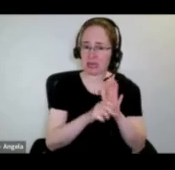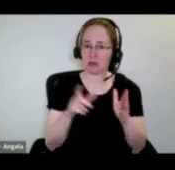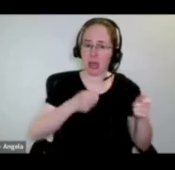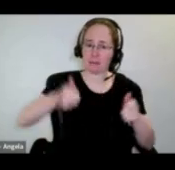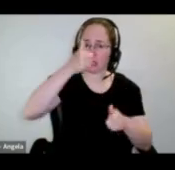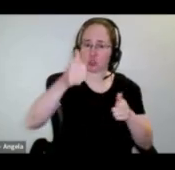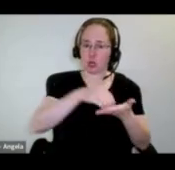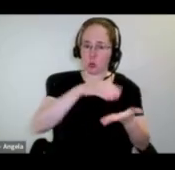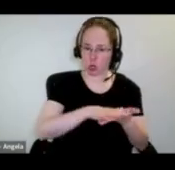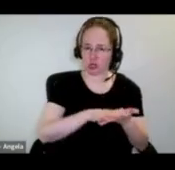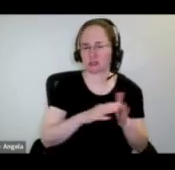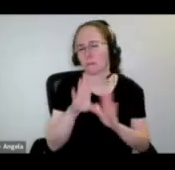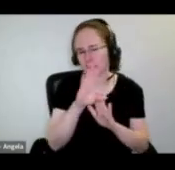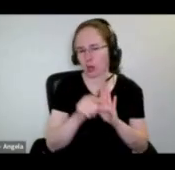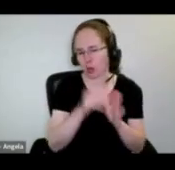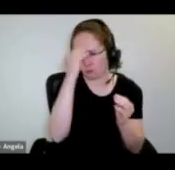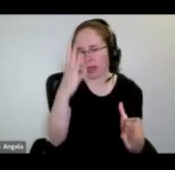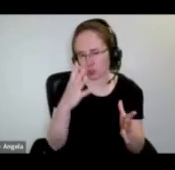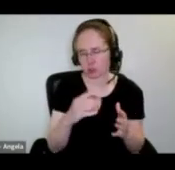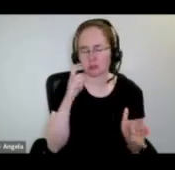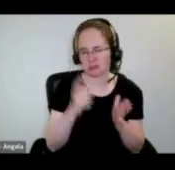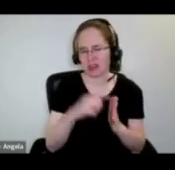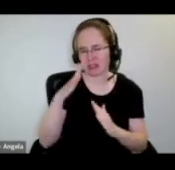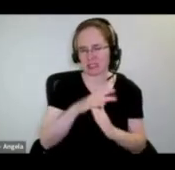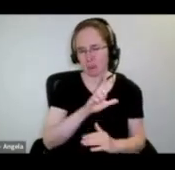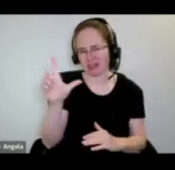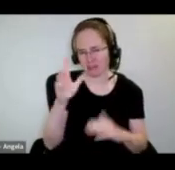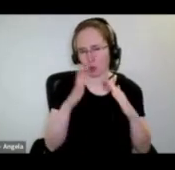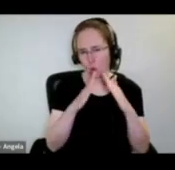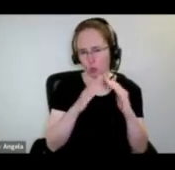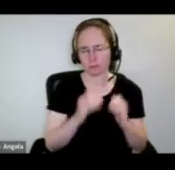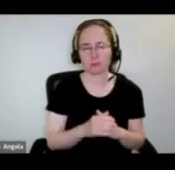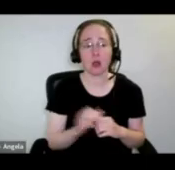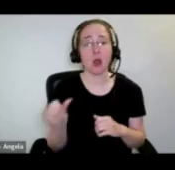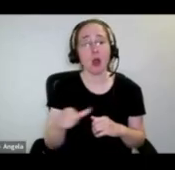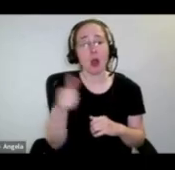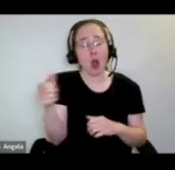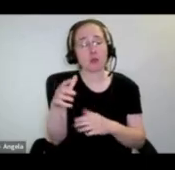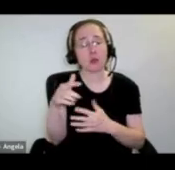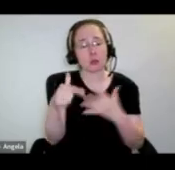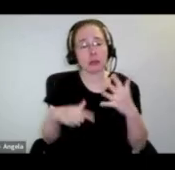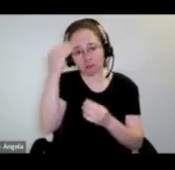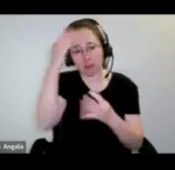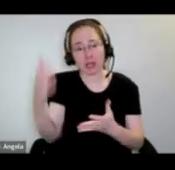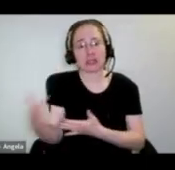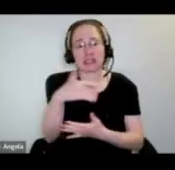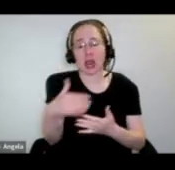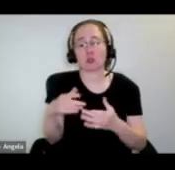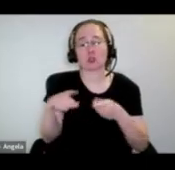Rosa Plasencia: We have one section gathered from state administrative records, which is on background information, as you can see in the top left-hand corner.